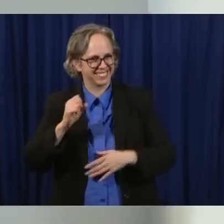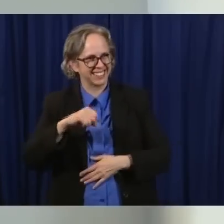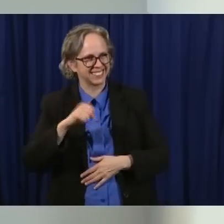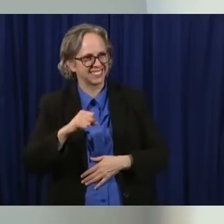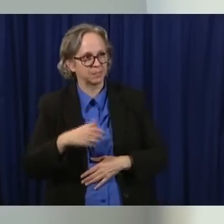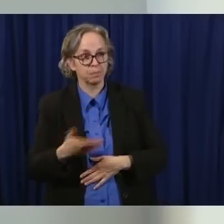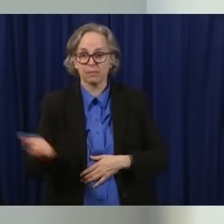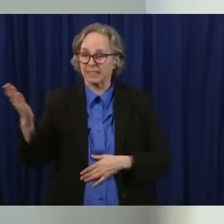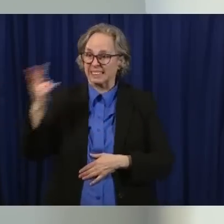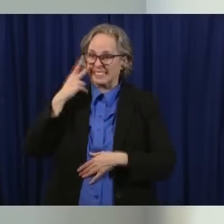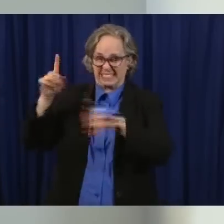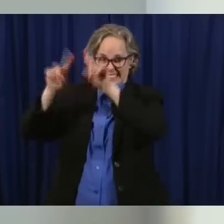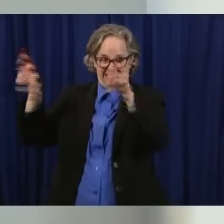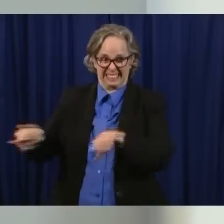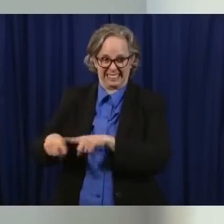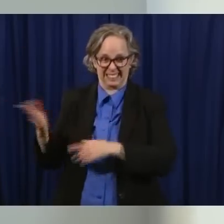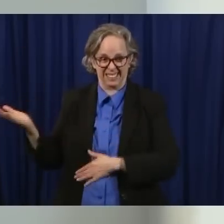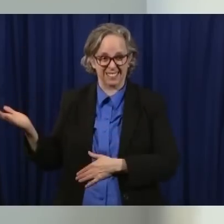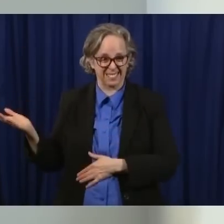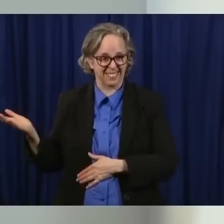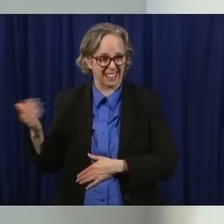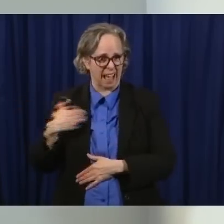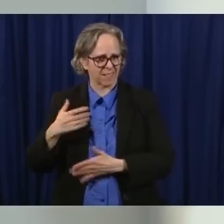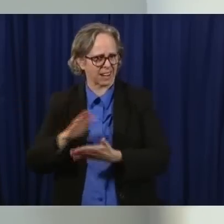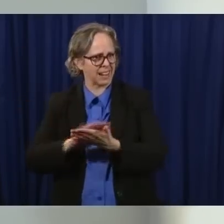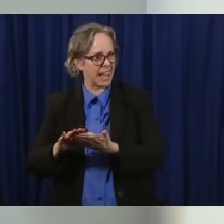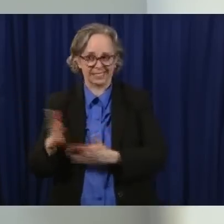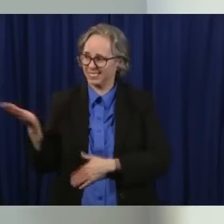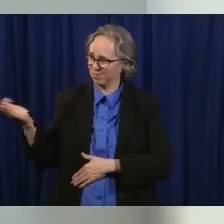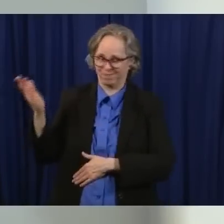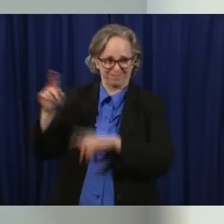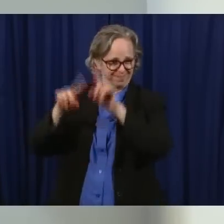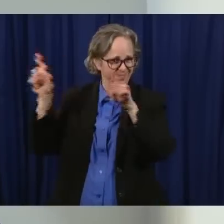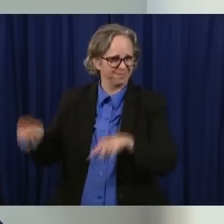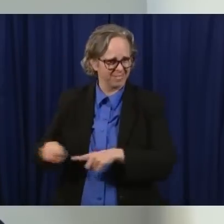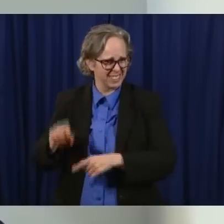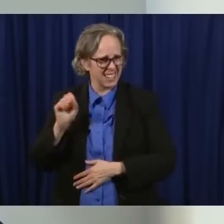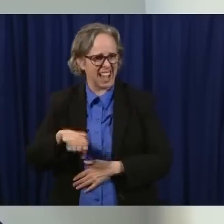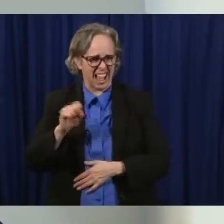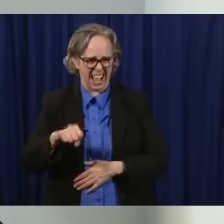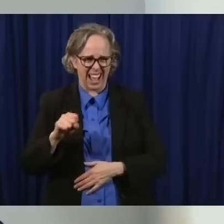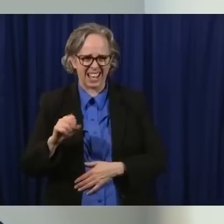STAY WELL. THANK YOU GOVERNOR. IT IS GOOD TO BE BACK WITH YOU. I'VE MISSED YOU. EVEN THOUGH WE HAVE BEEN ON THE